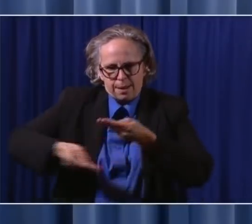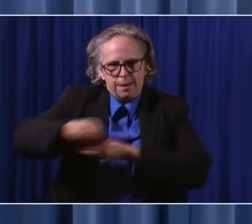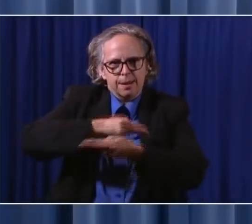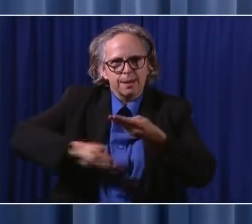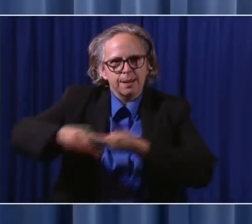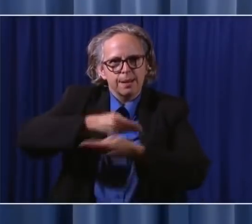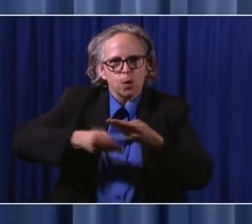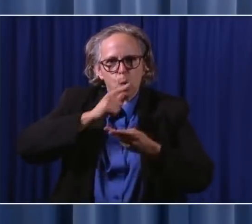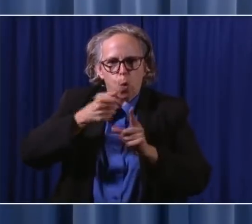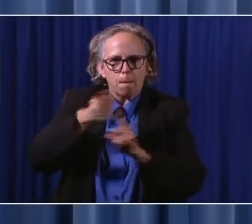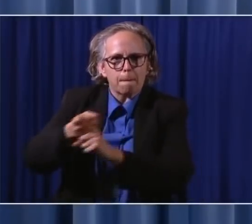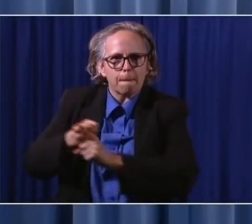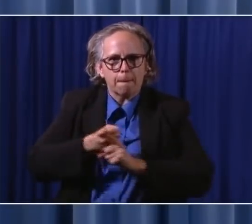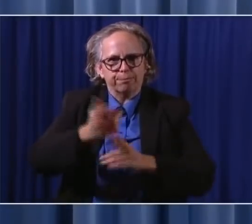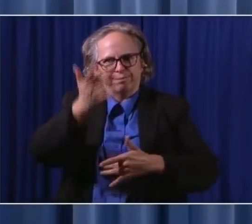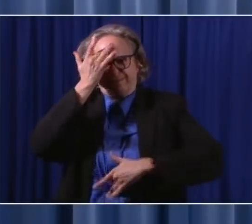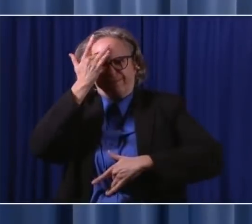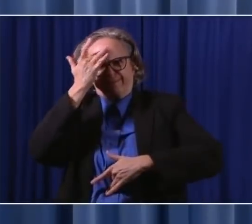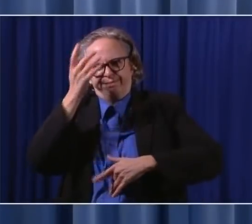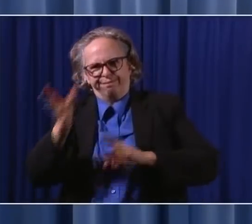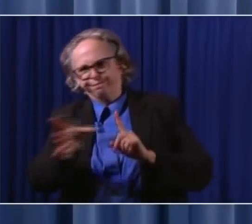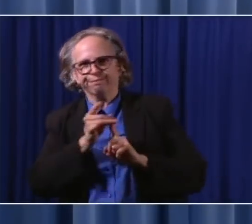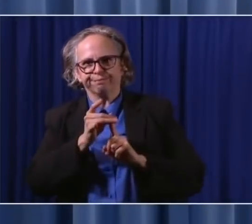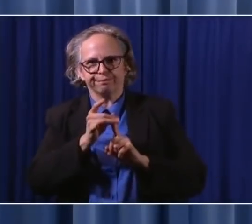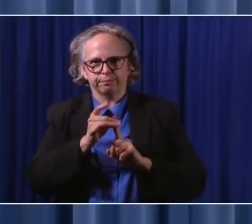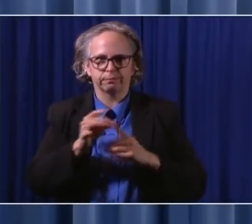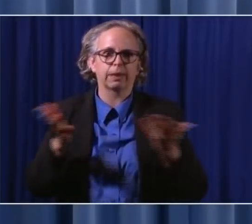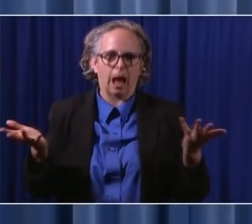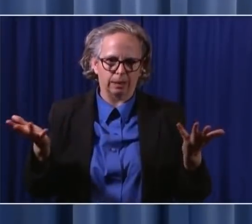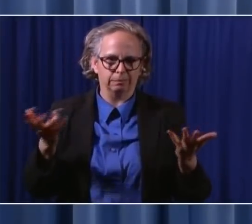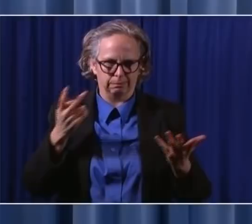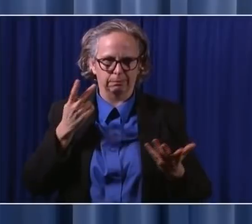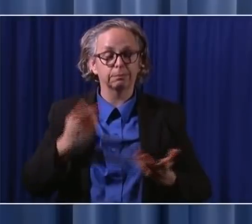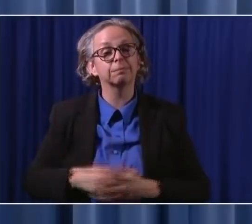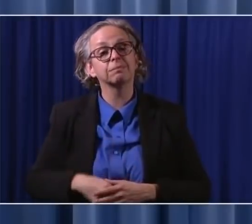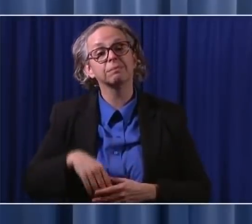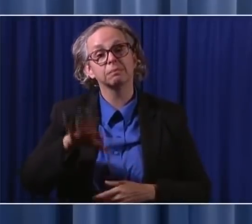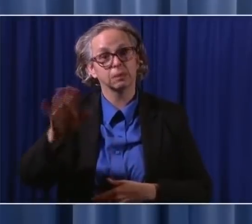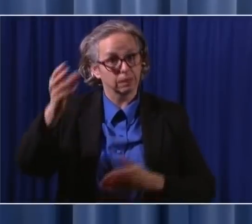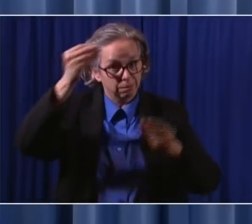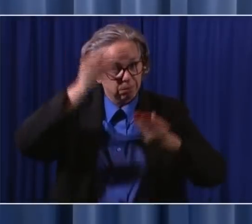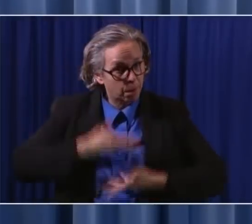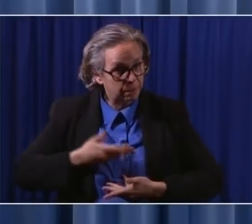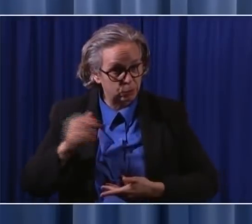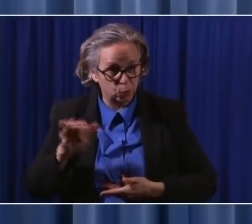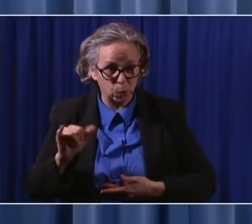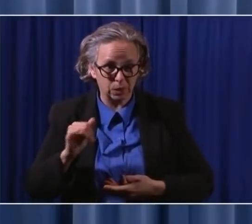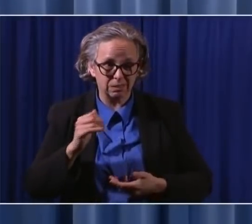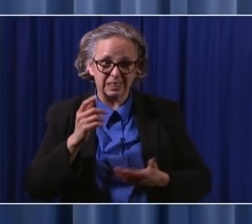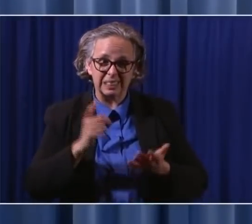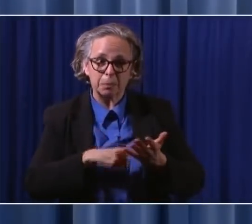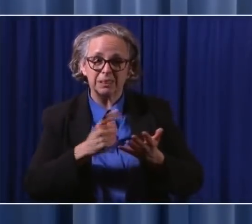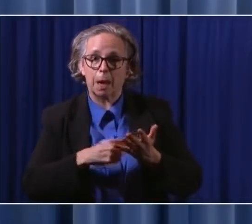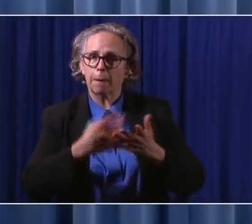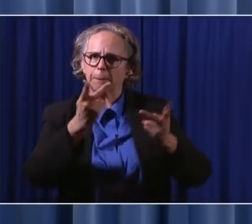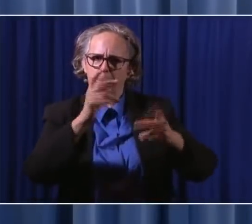ONE OF THE LOCAL HEALTH COMMISSIONERS TOLD ME HE IS SEEING IN THEIR COUNTY A LOT OF TIMES THE SAME NAMES WHICH IT